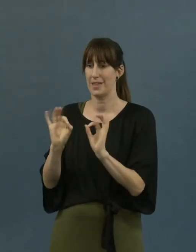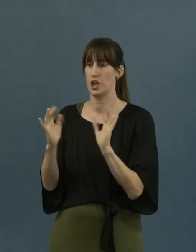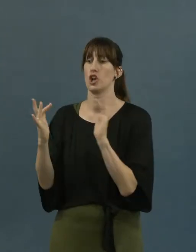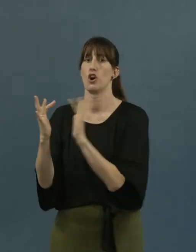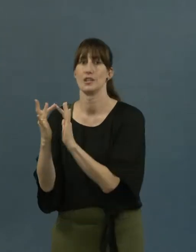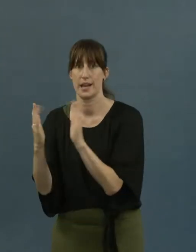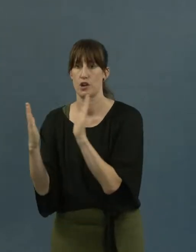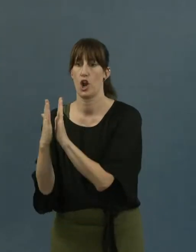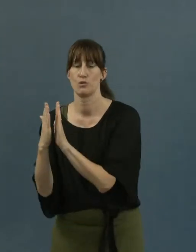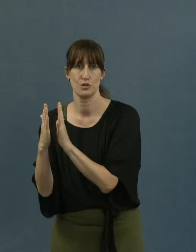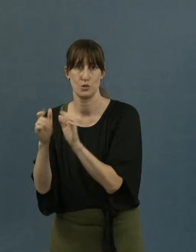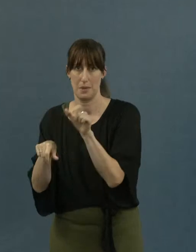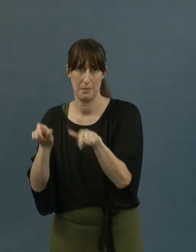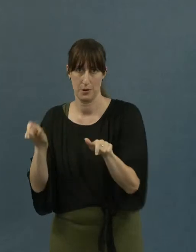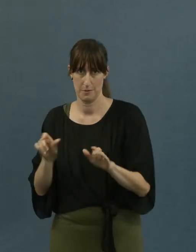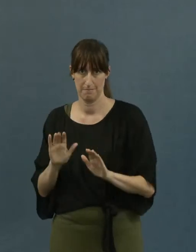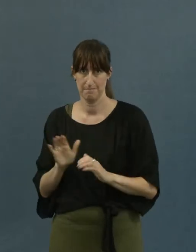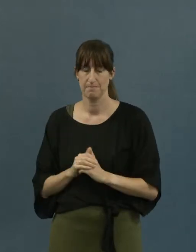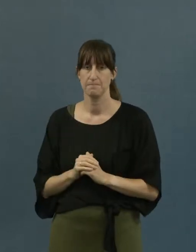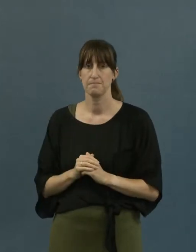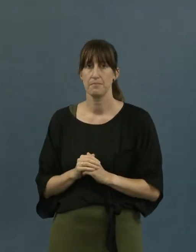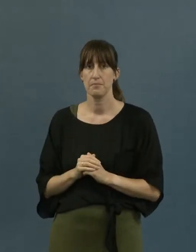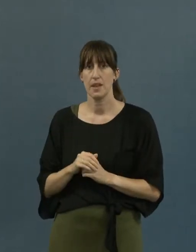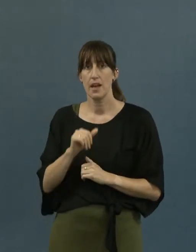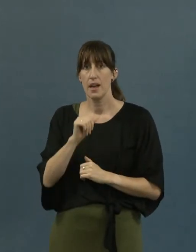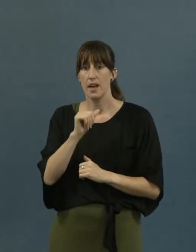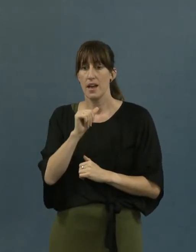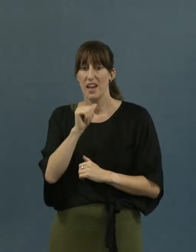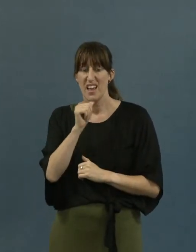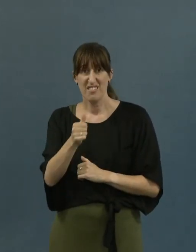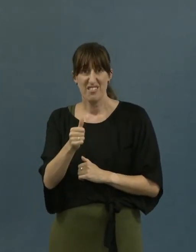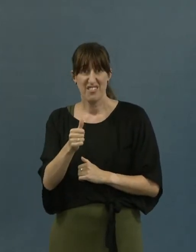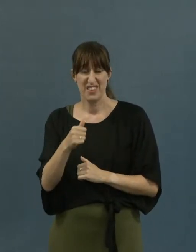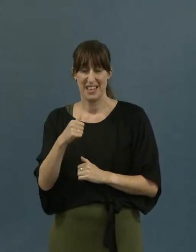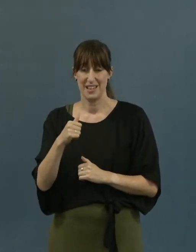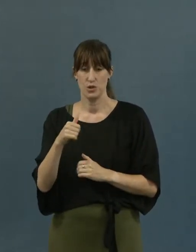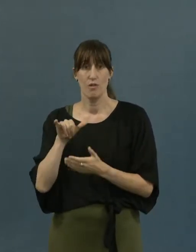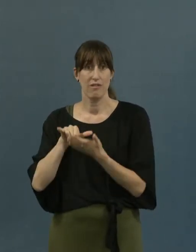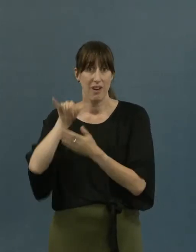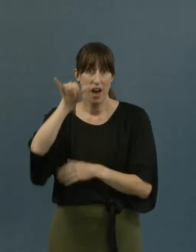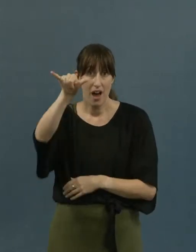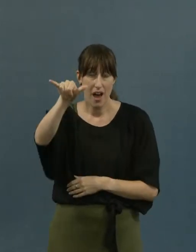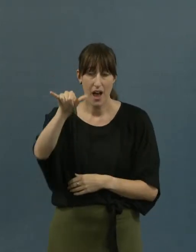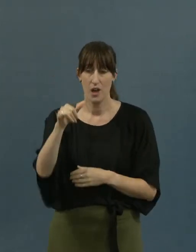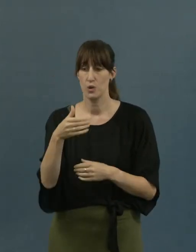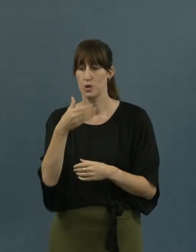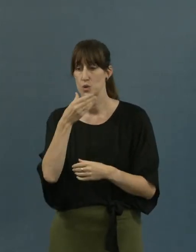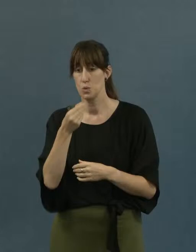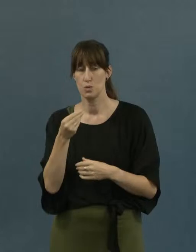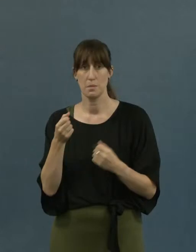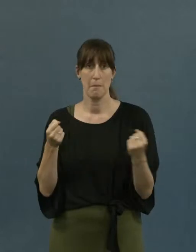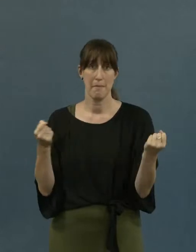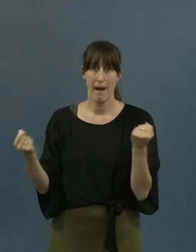while you're on your way home. For those people that have to